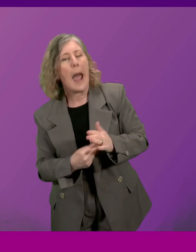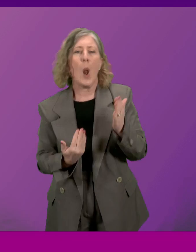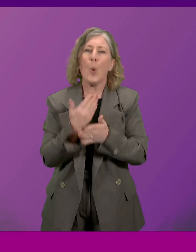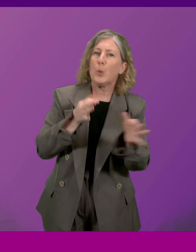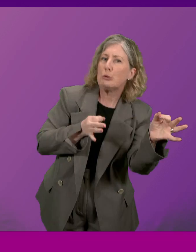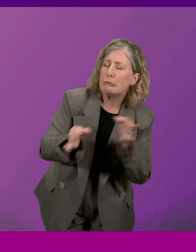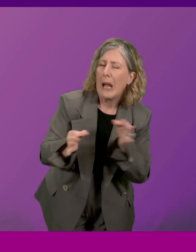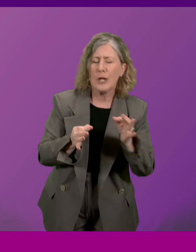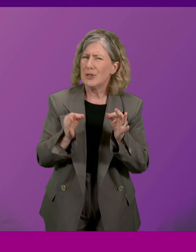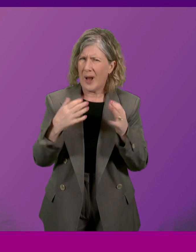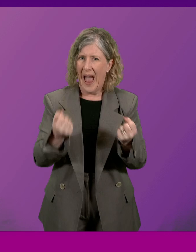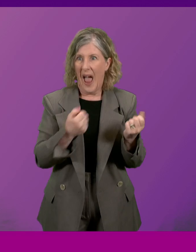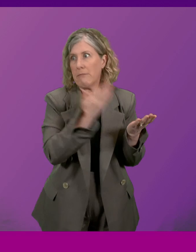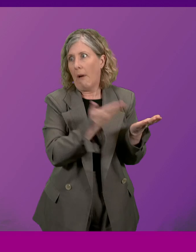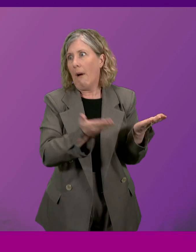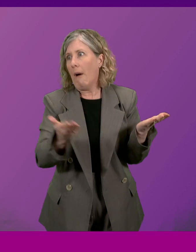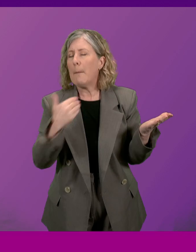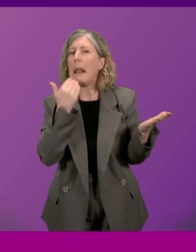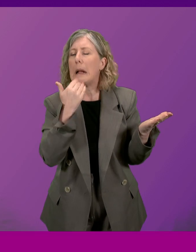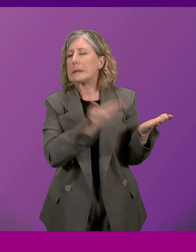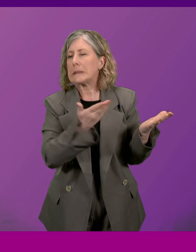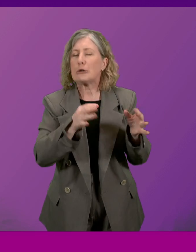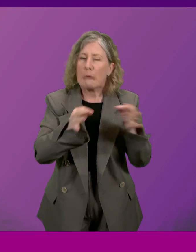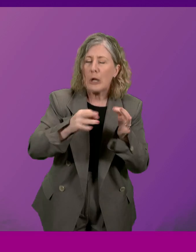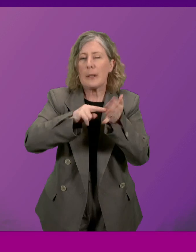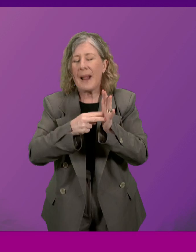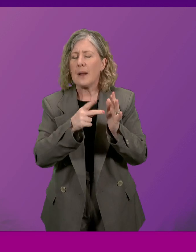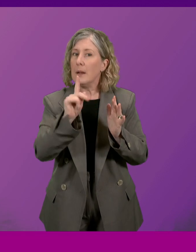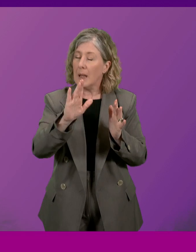and strategies, because we have lots of those things. The Government’s commitments to climate